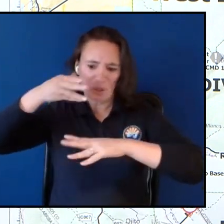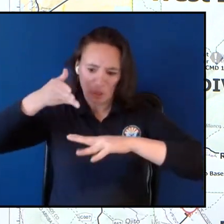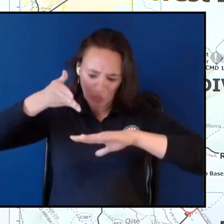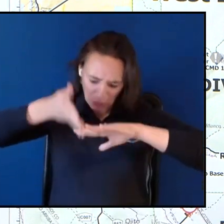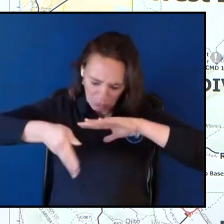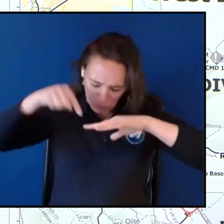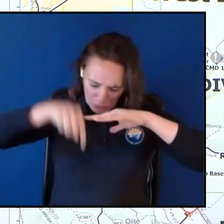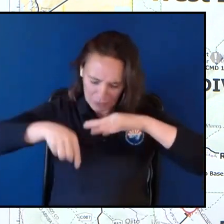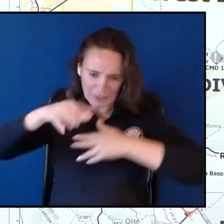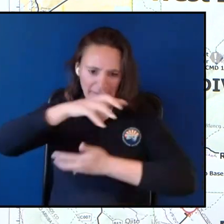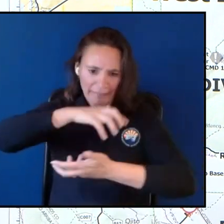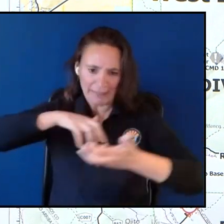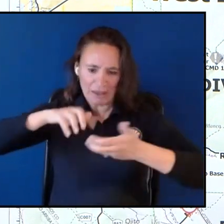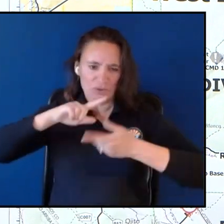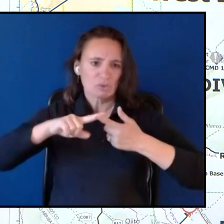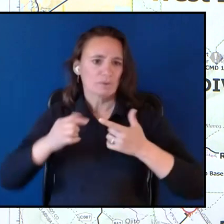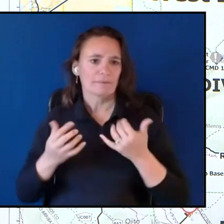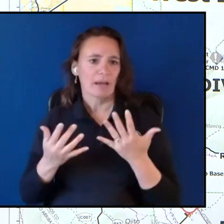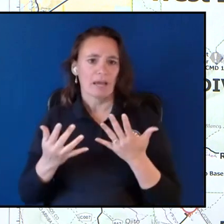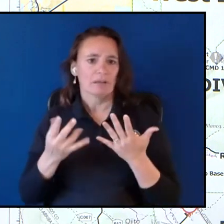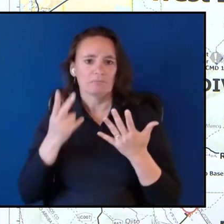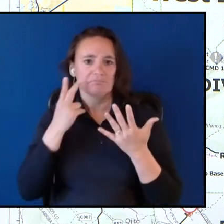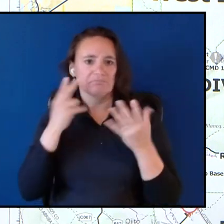don't see any fire. So when there's complete cloud cover